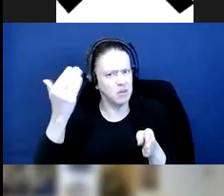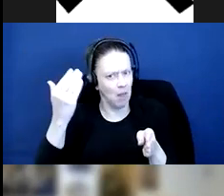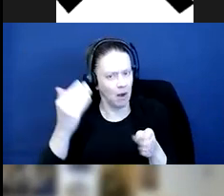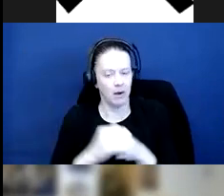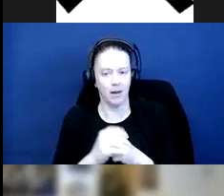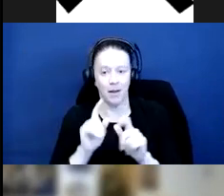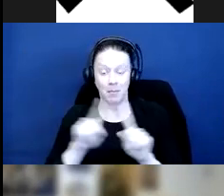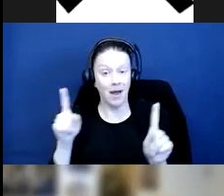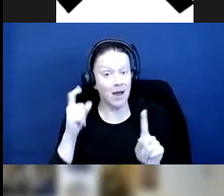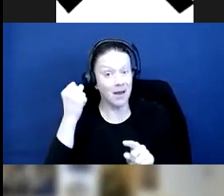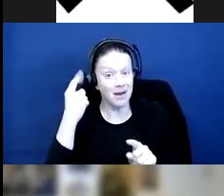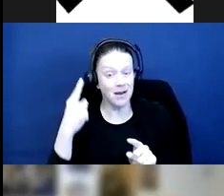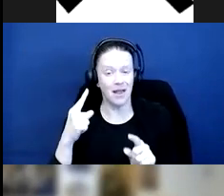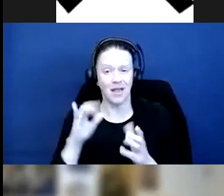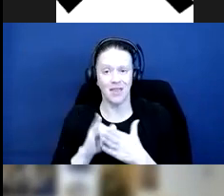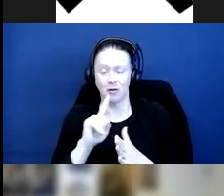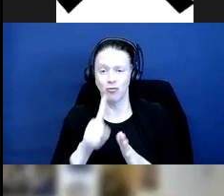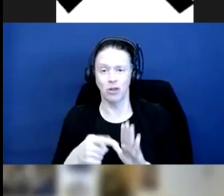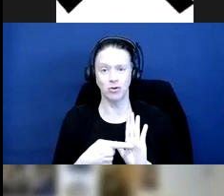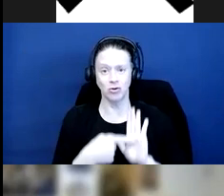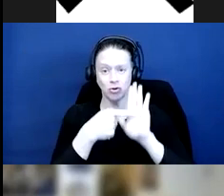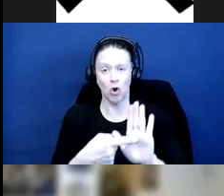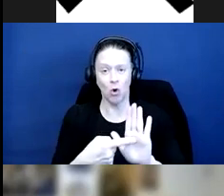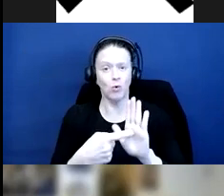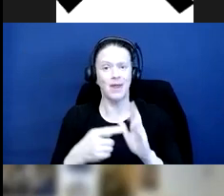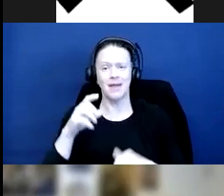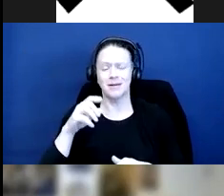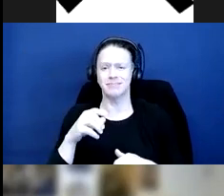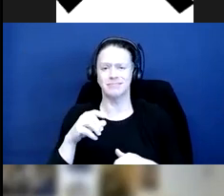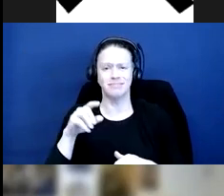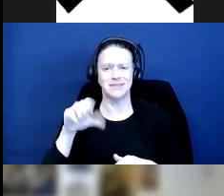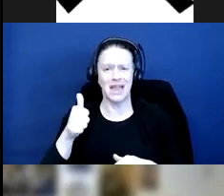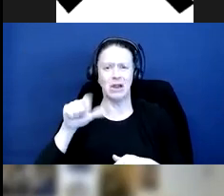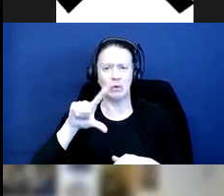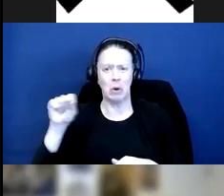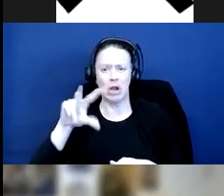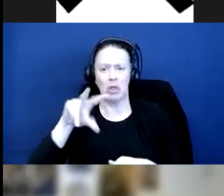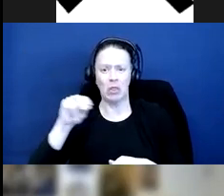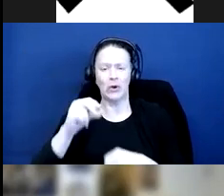but that was really a reflection of decades of organizing work that had happened.